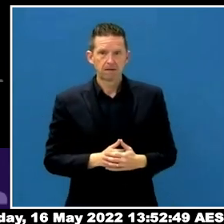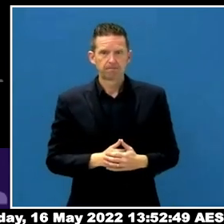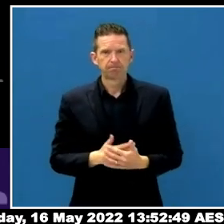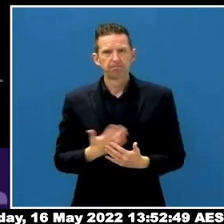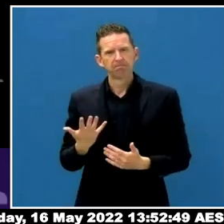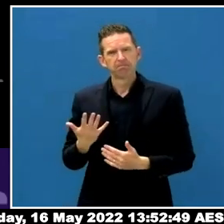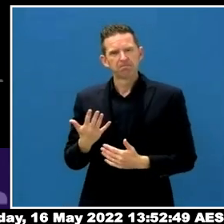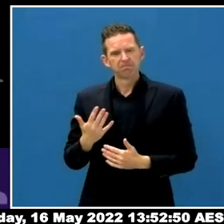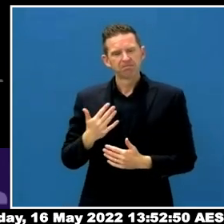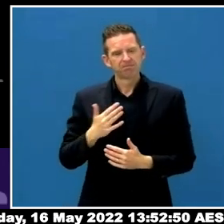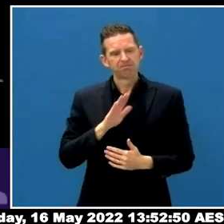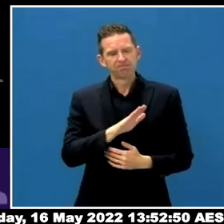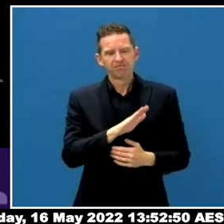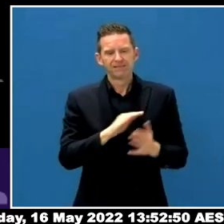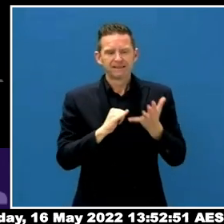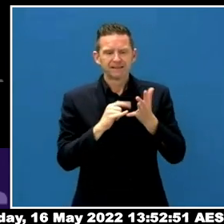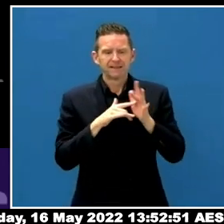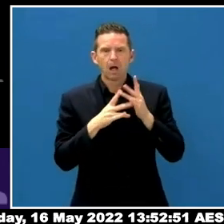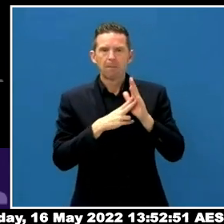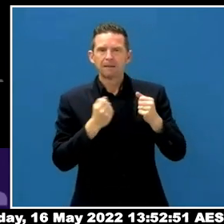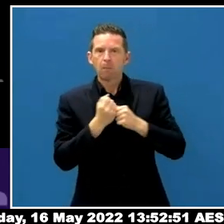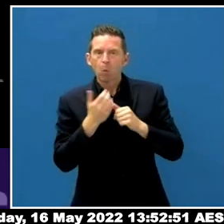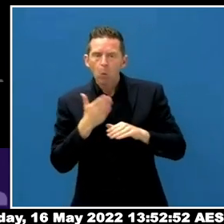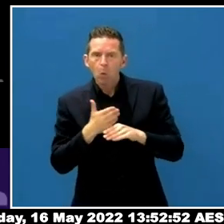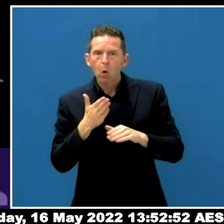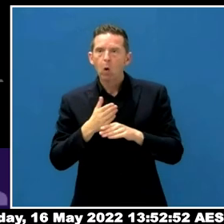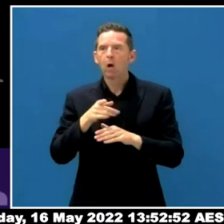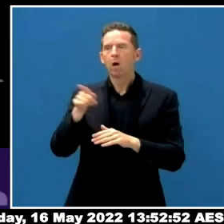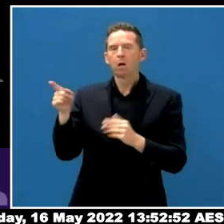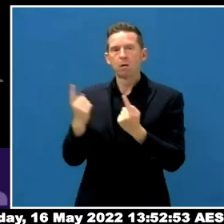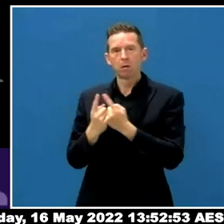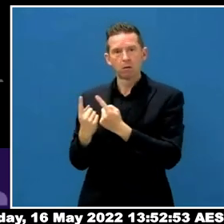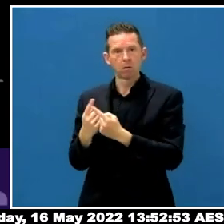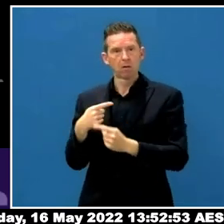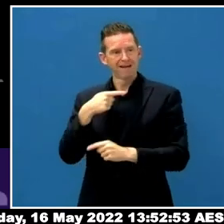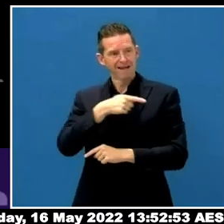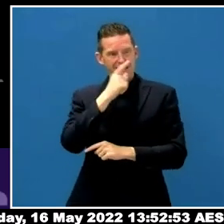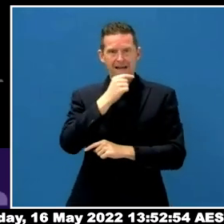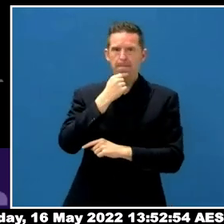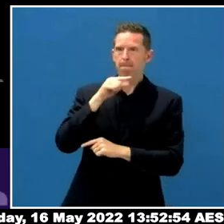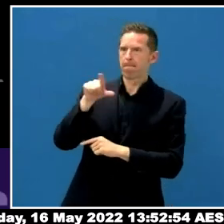around who he would be supported by - choice by him? No, not by him.